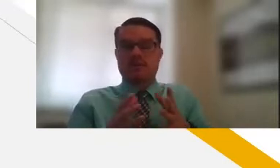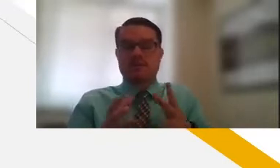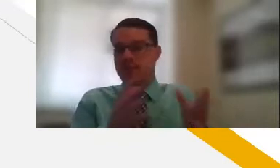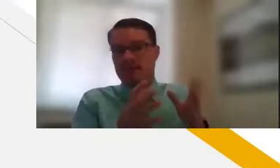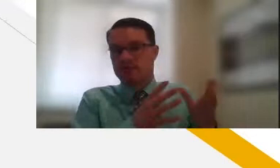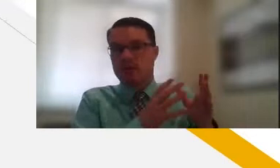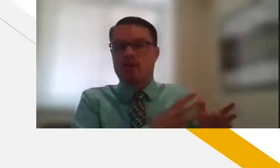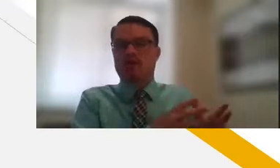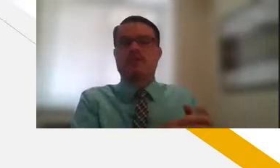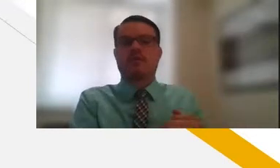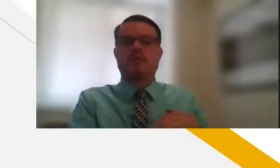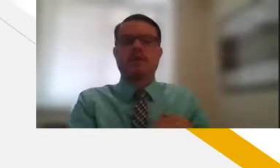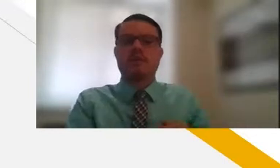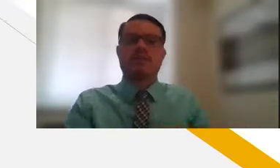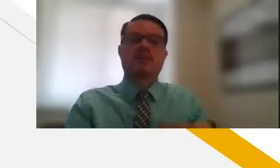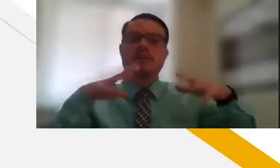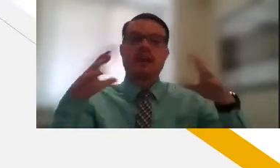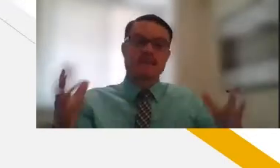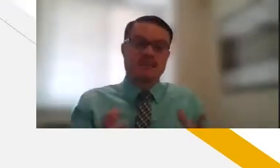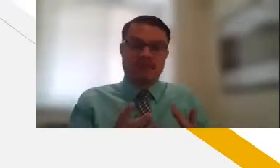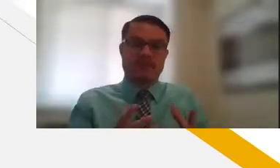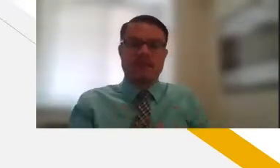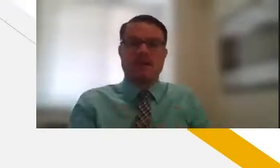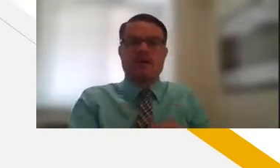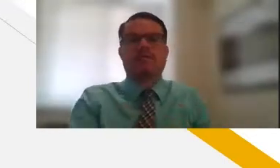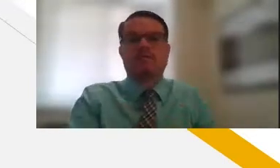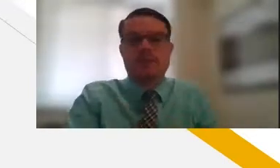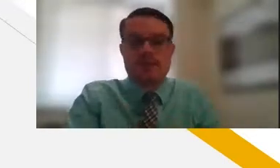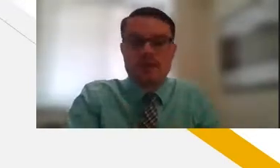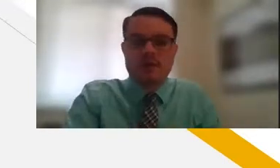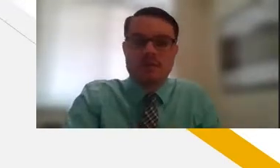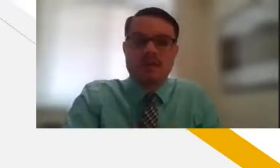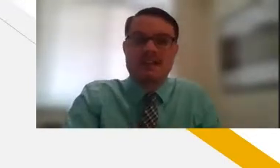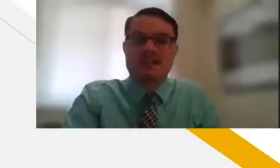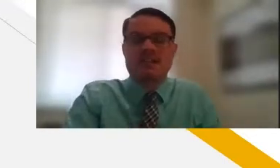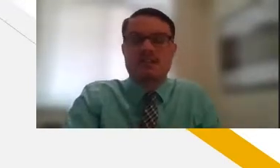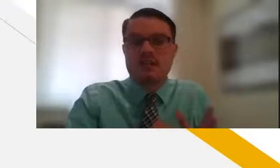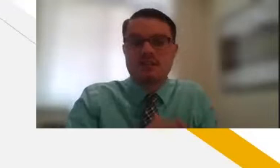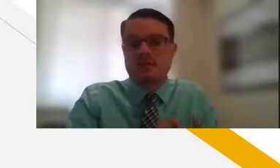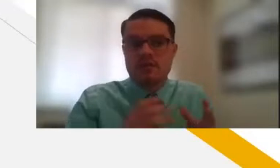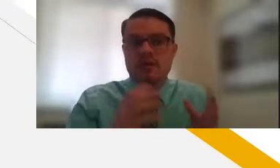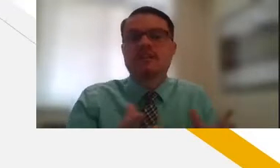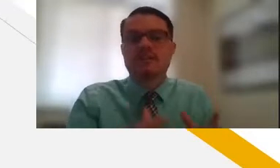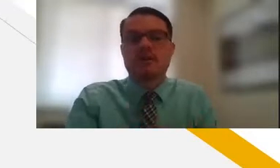the other P&A's are their own thing but collectively, the P&A collectively,